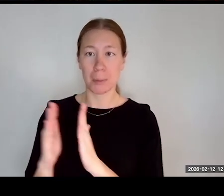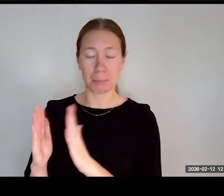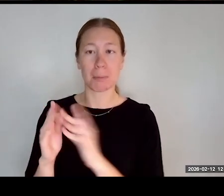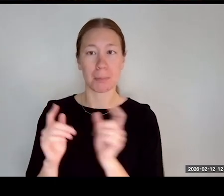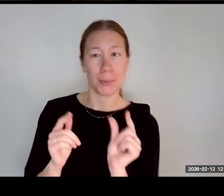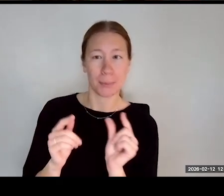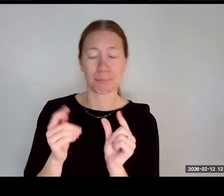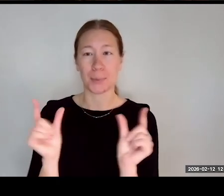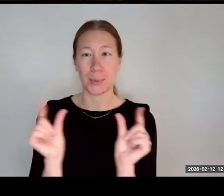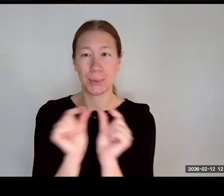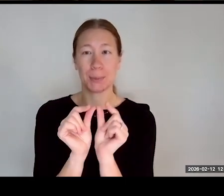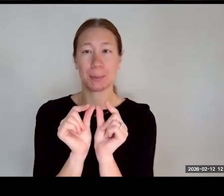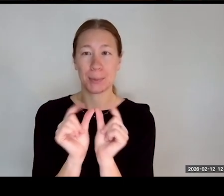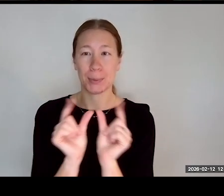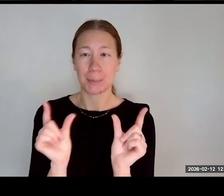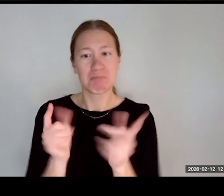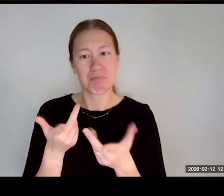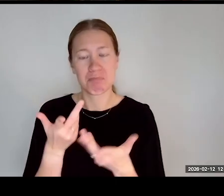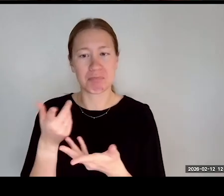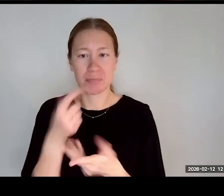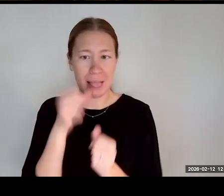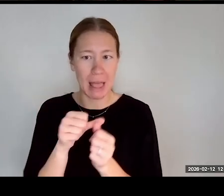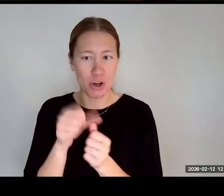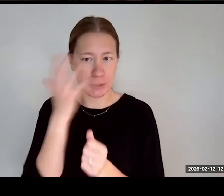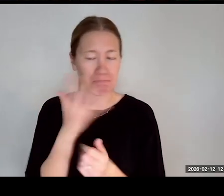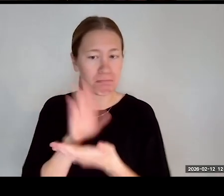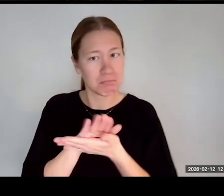The letters do look really clean. They're a nice thickness.